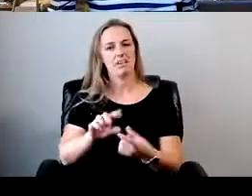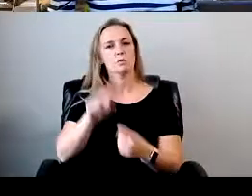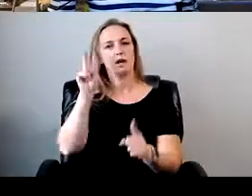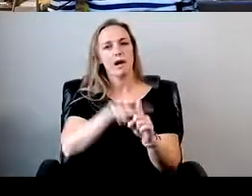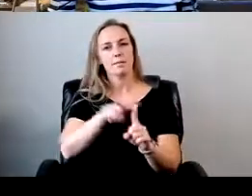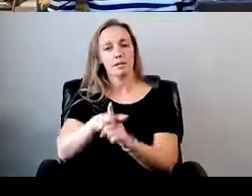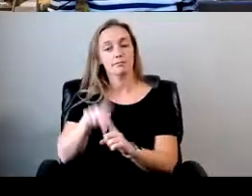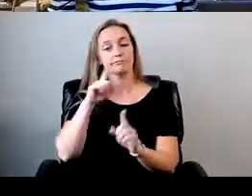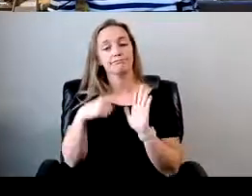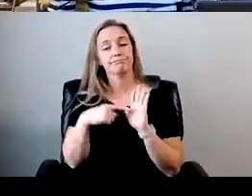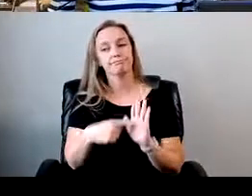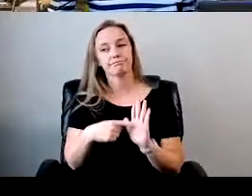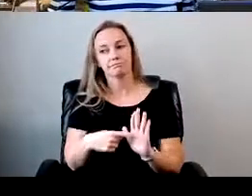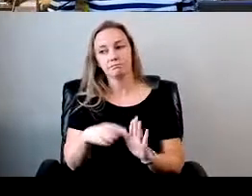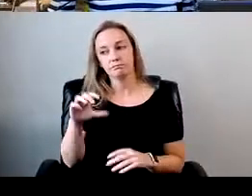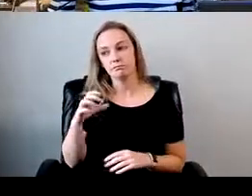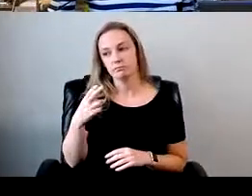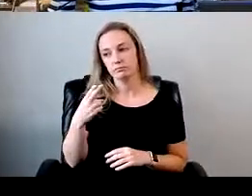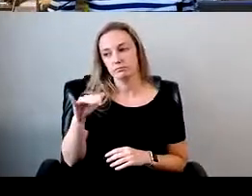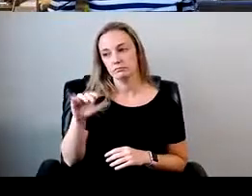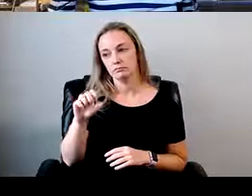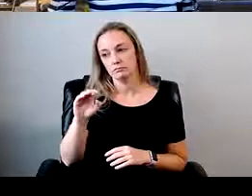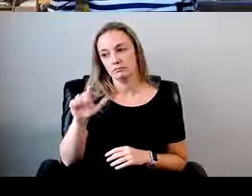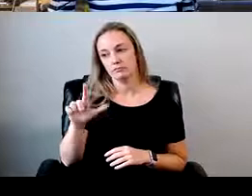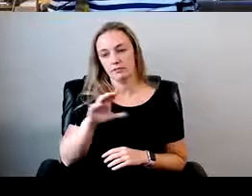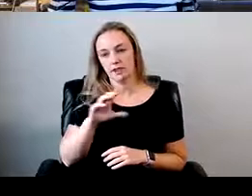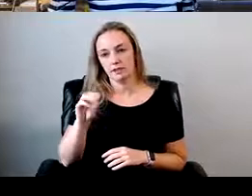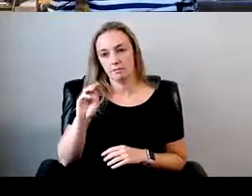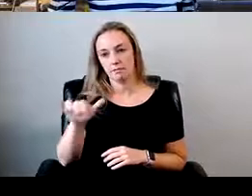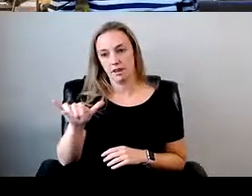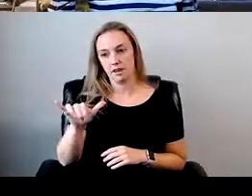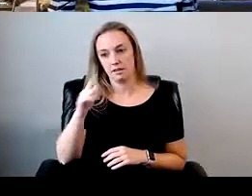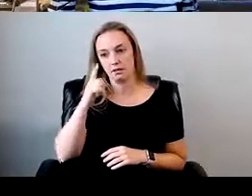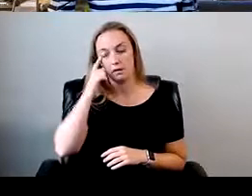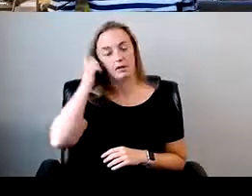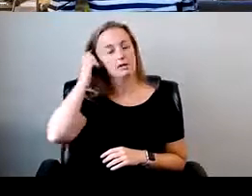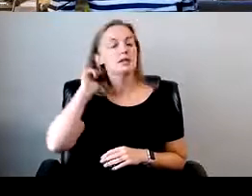For example, define a UD from a web application perspective,